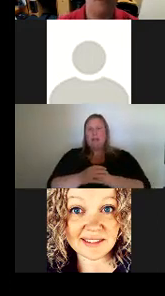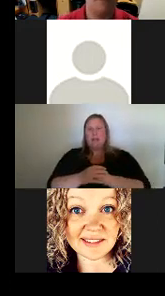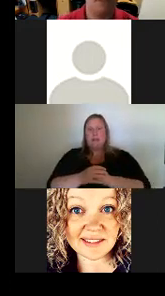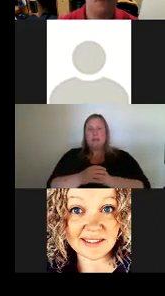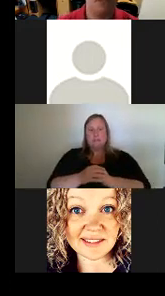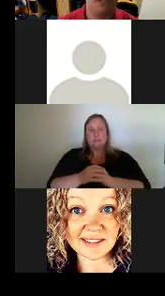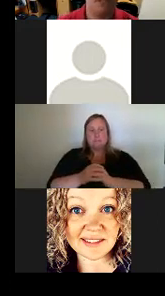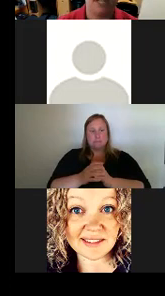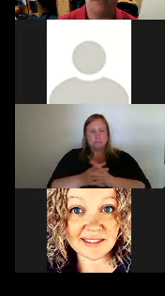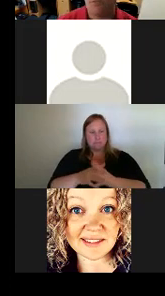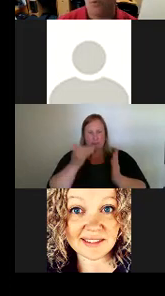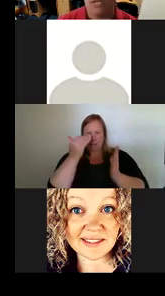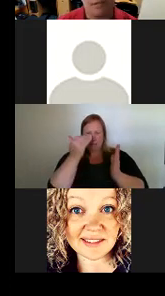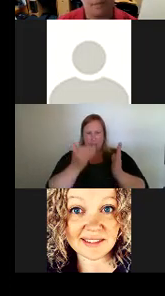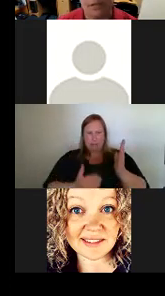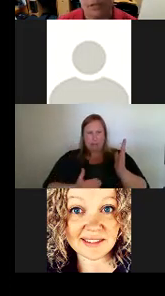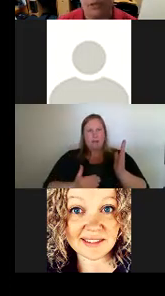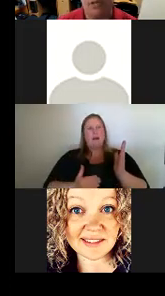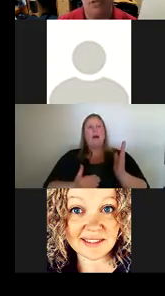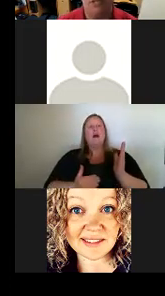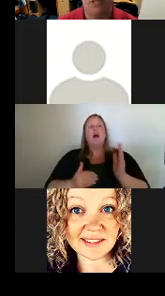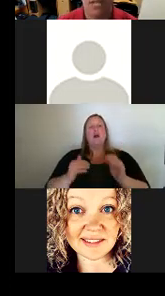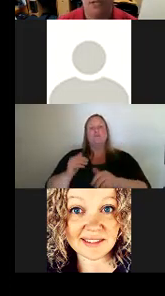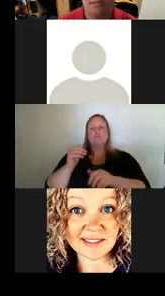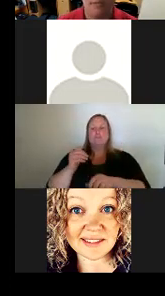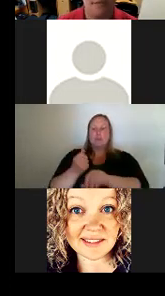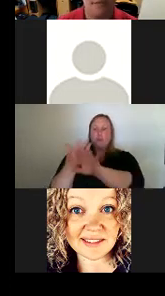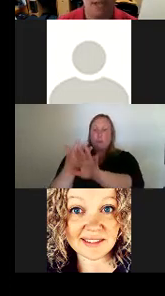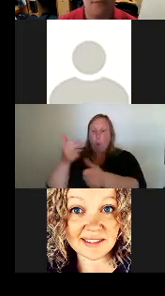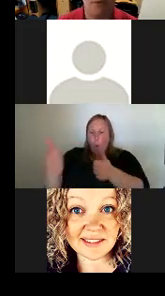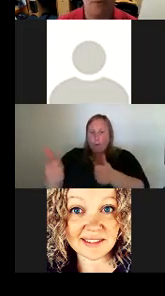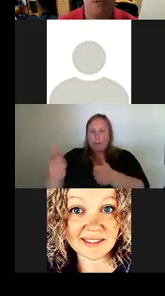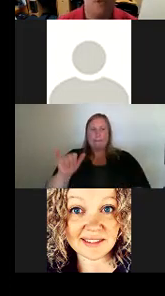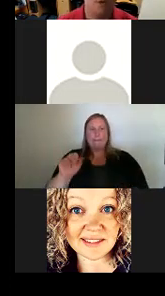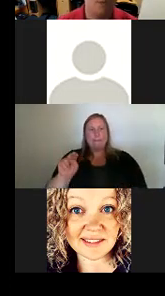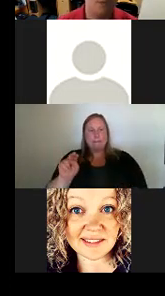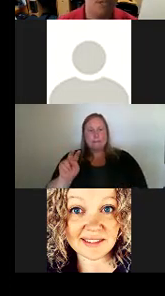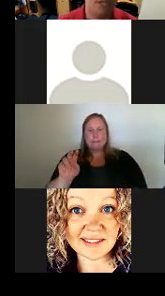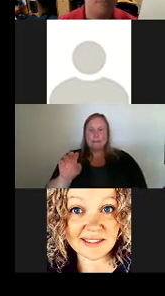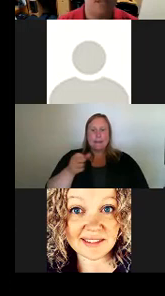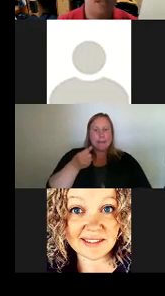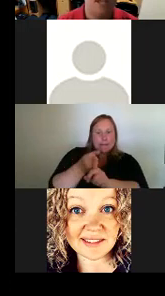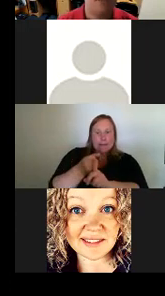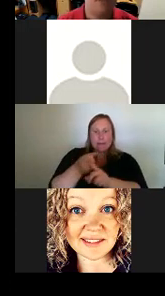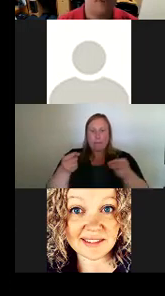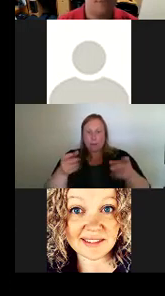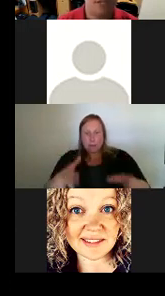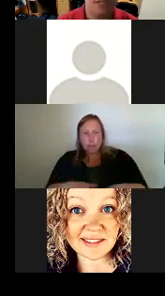REMOTE INCIDENT MANAGER, PNEUMA SOLUTIONS, JAWS TANDEM